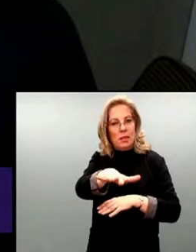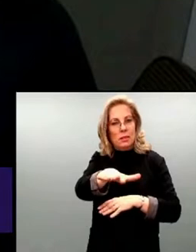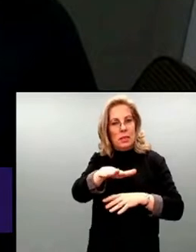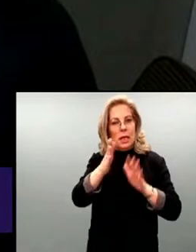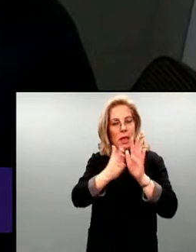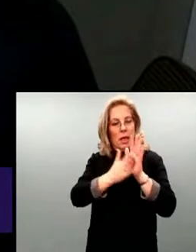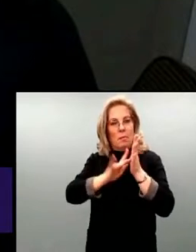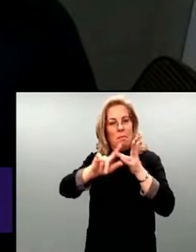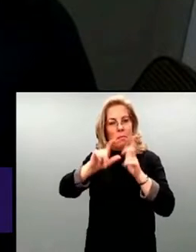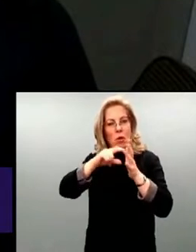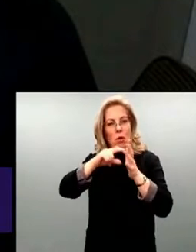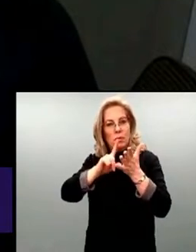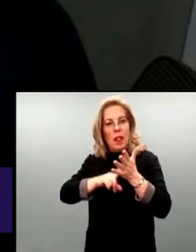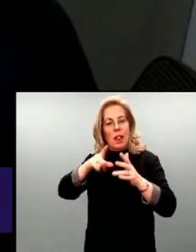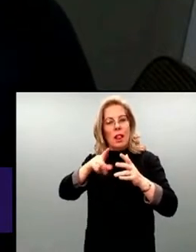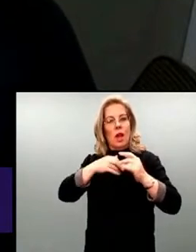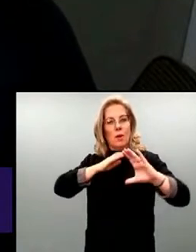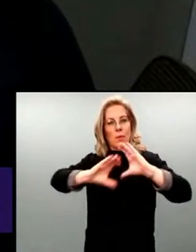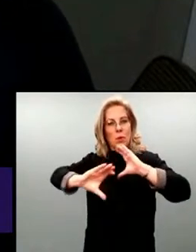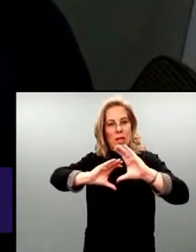For people not familiar with that phrase, what does it mean?